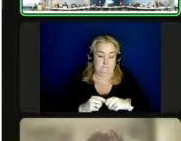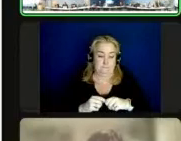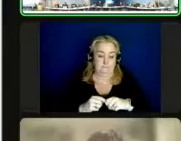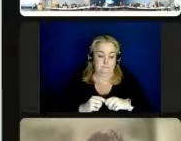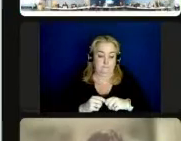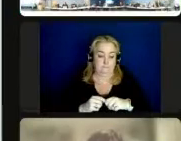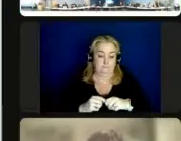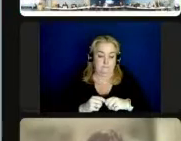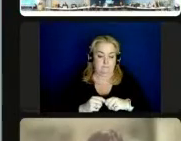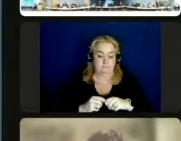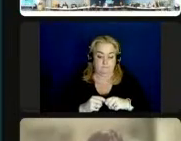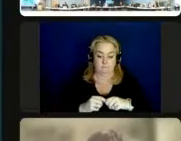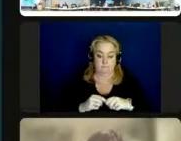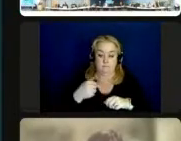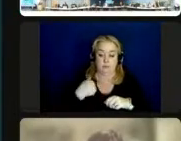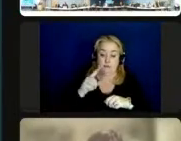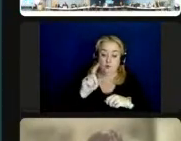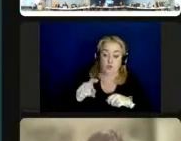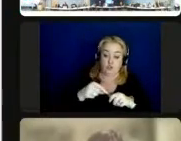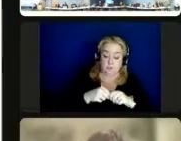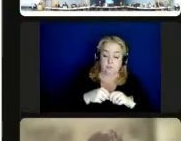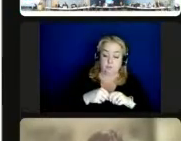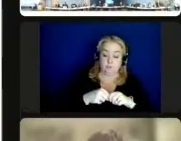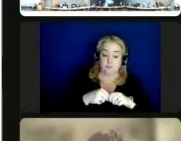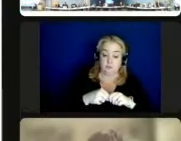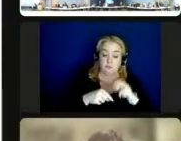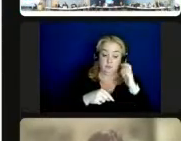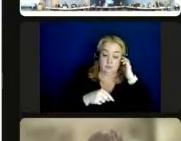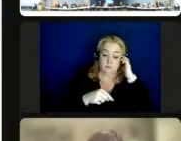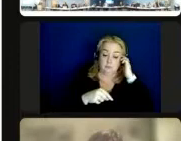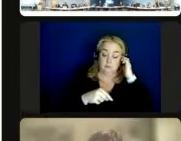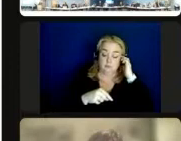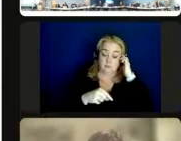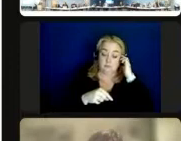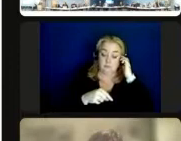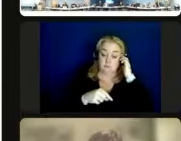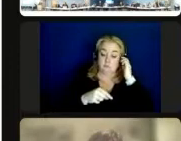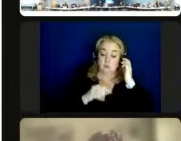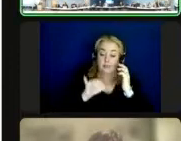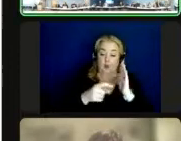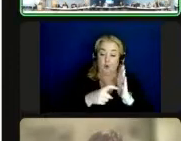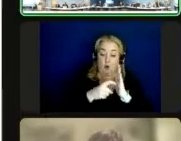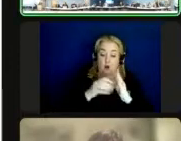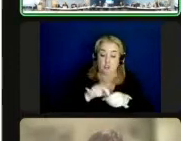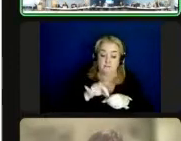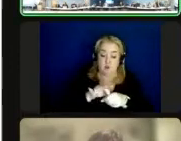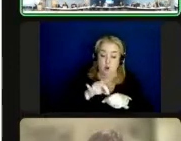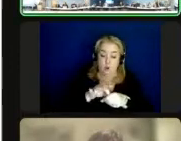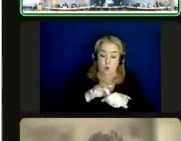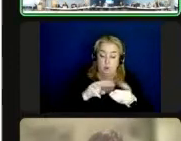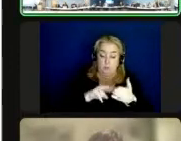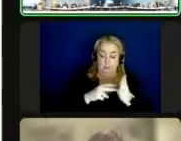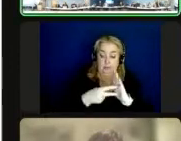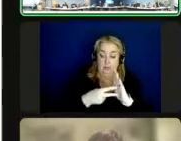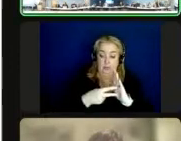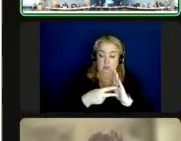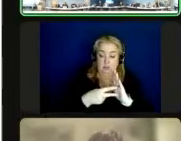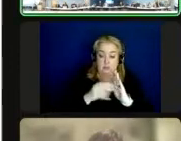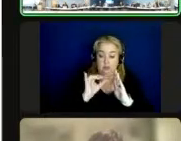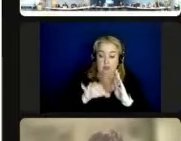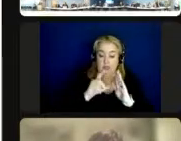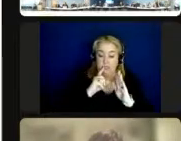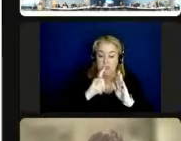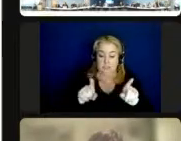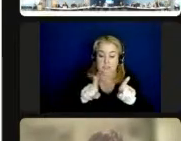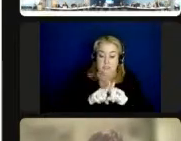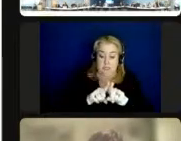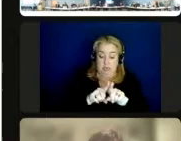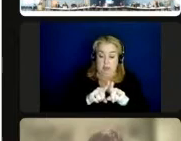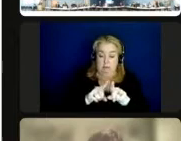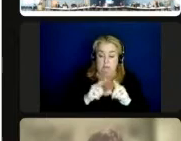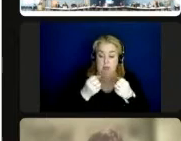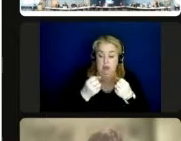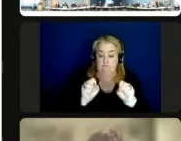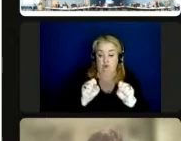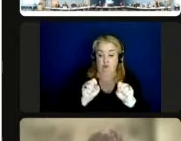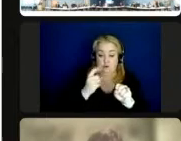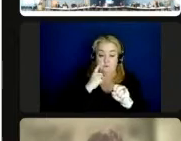DRIVE WHICH IN THIS MOMENT I